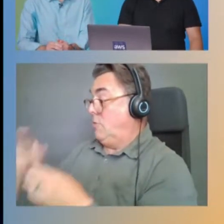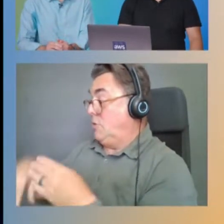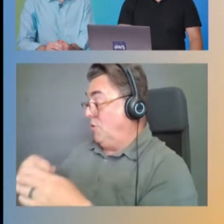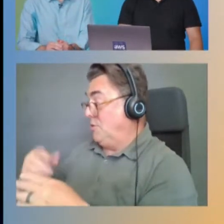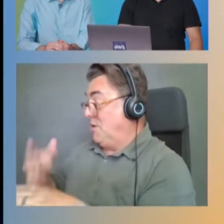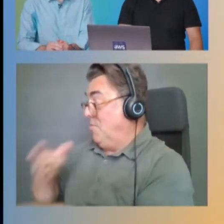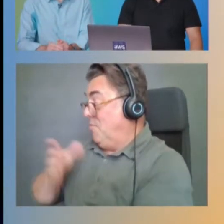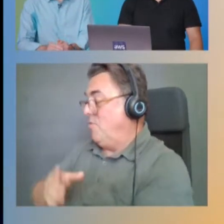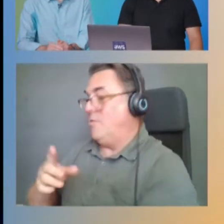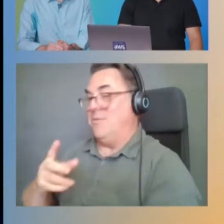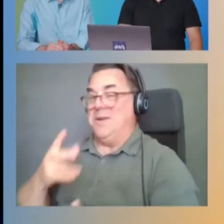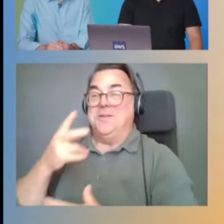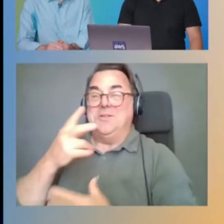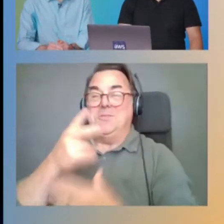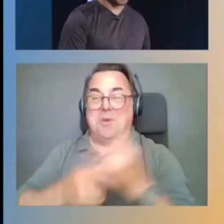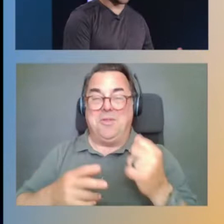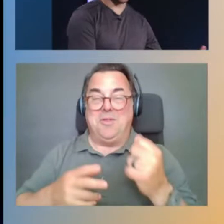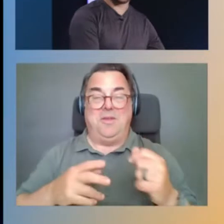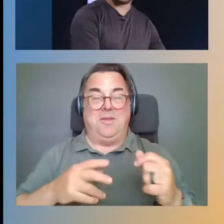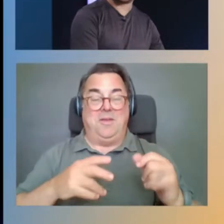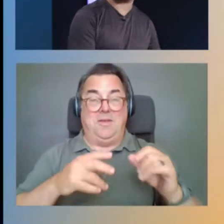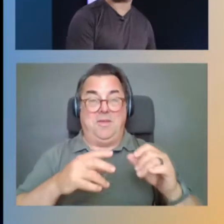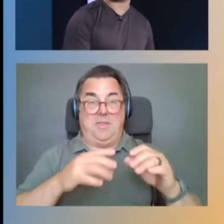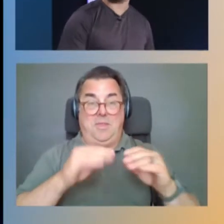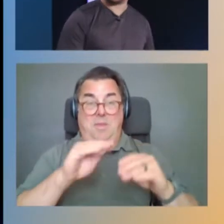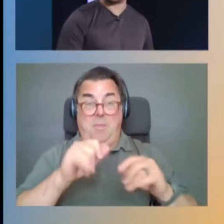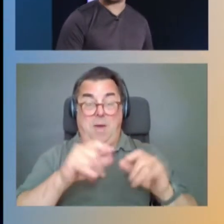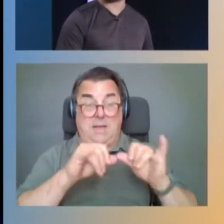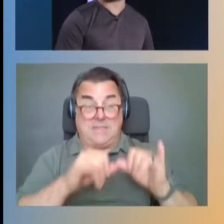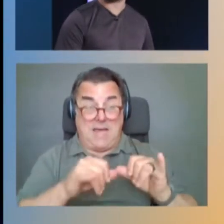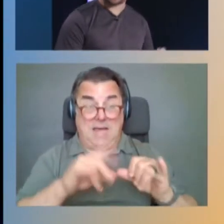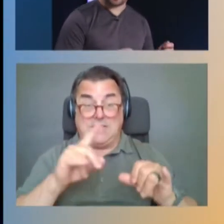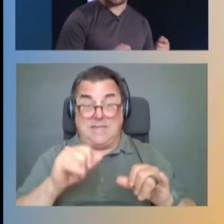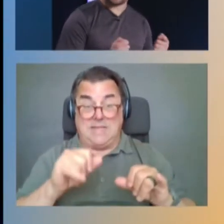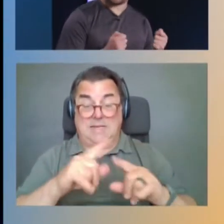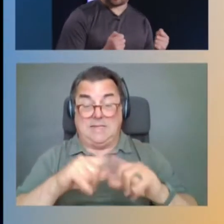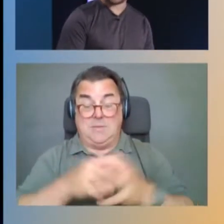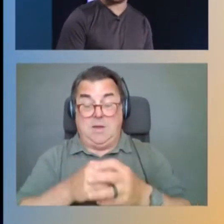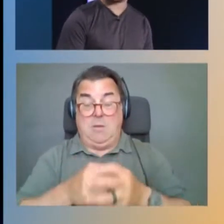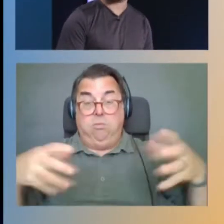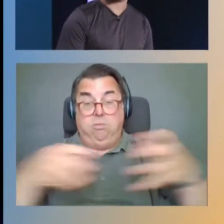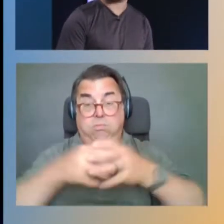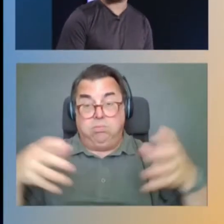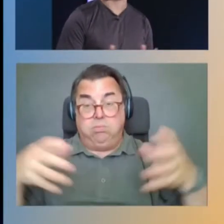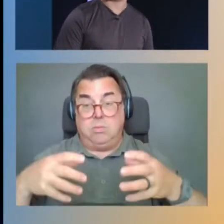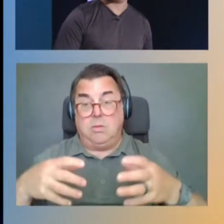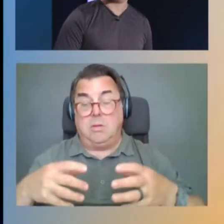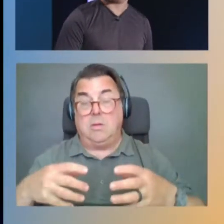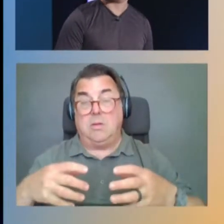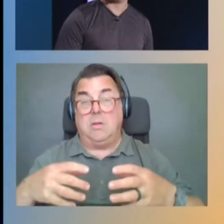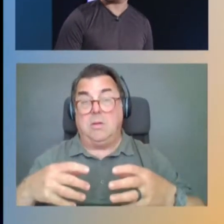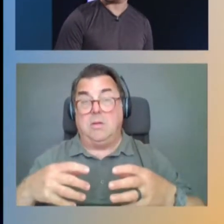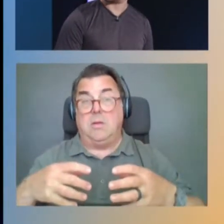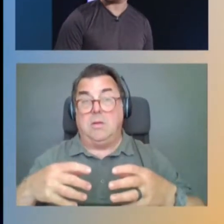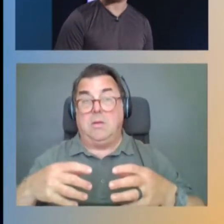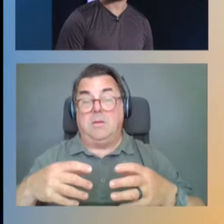We grow the size of the model and the data set together, and once we grow them together, we get better accuracy.